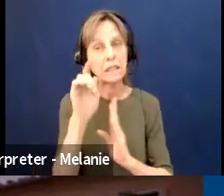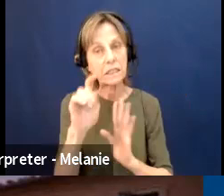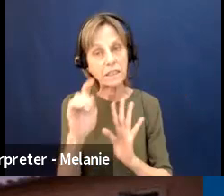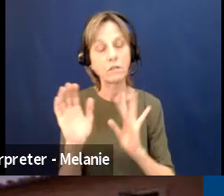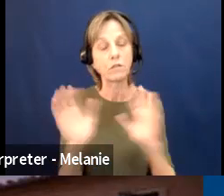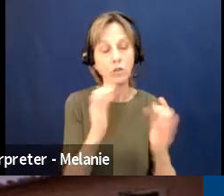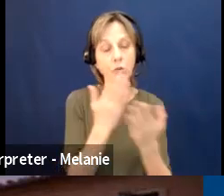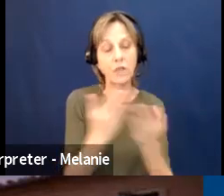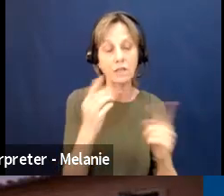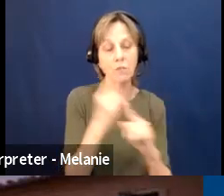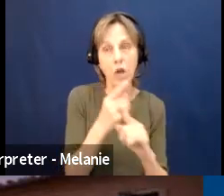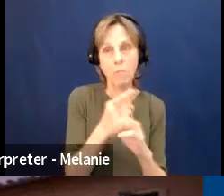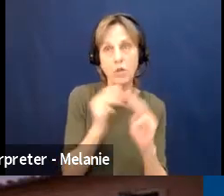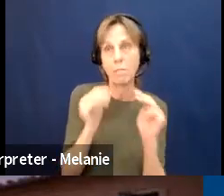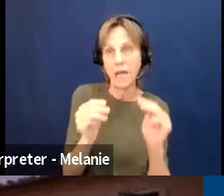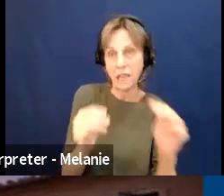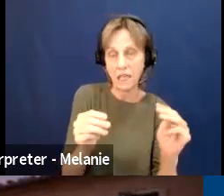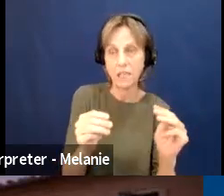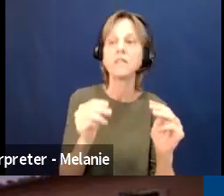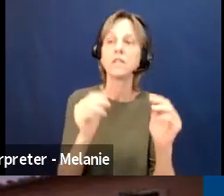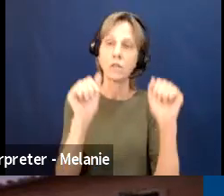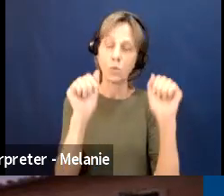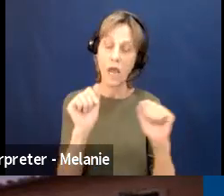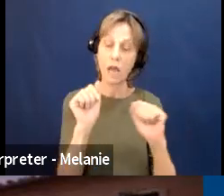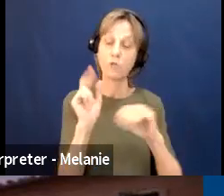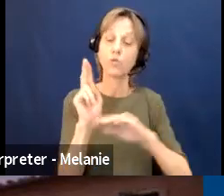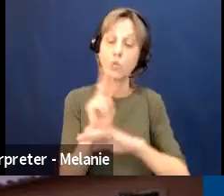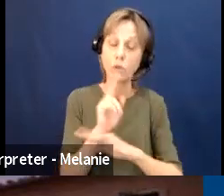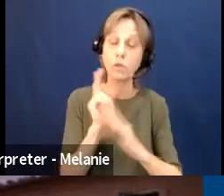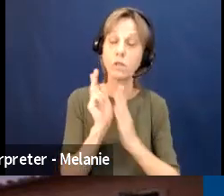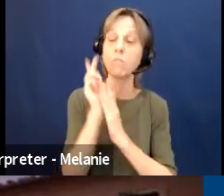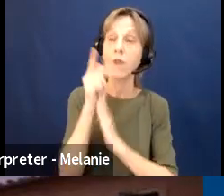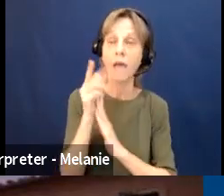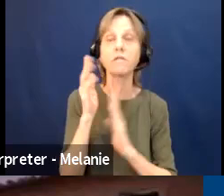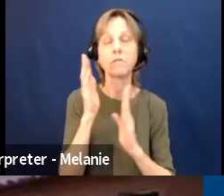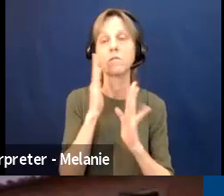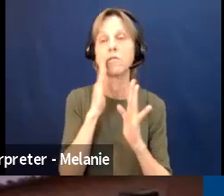method and we can do use the plants that are going to be most sustainable out there thank you